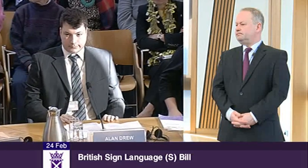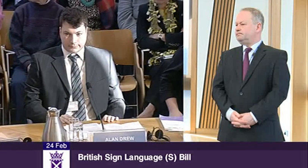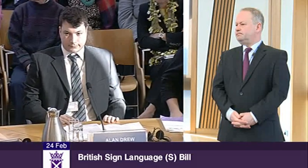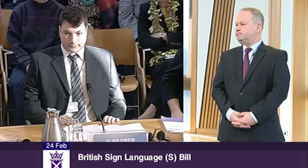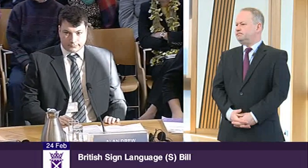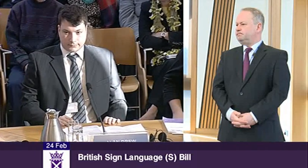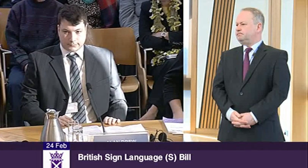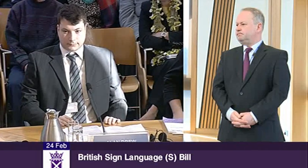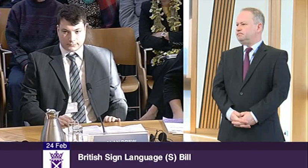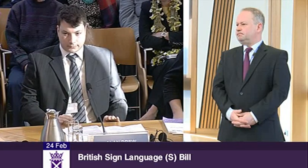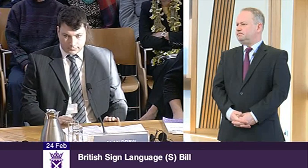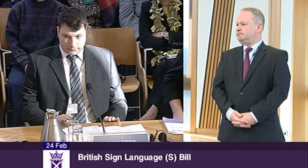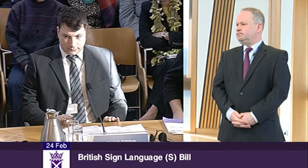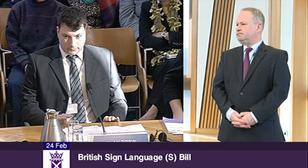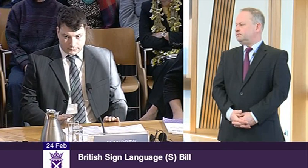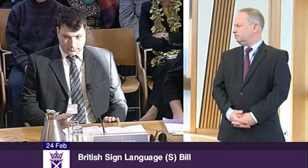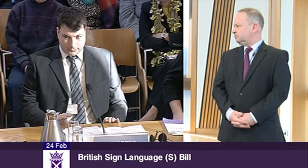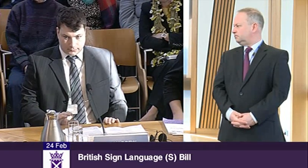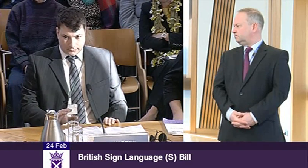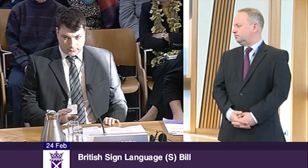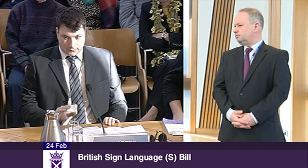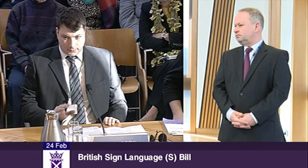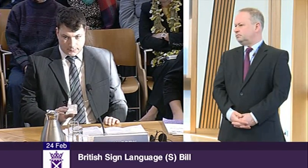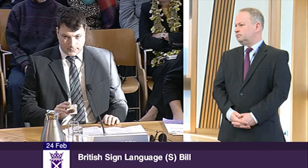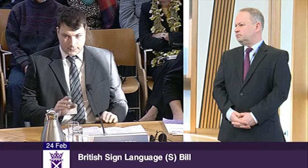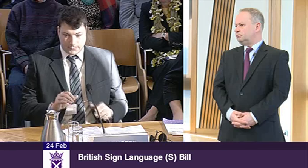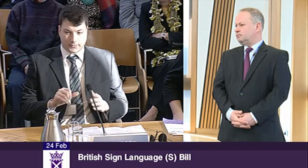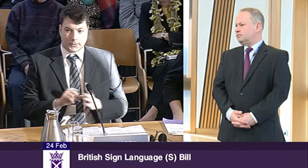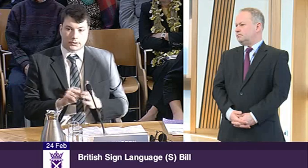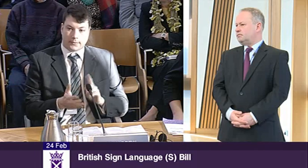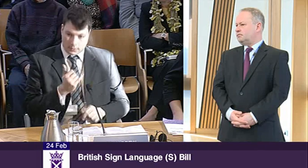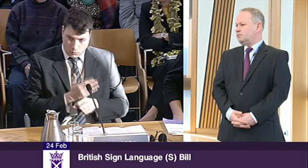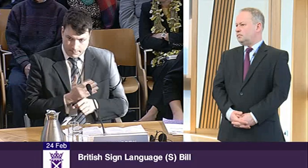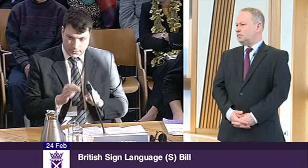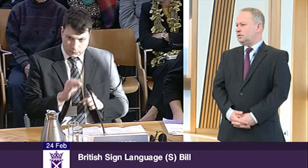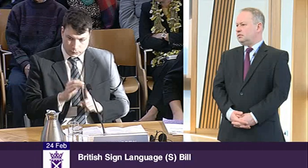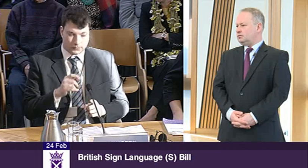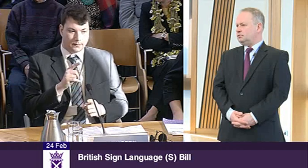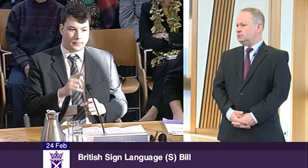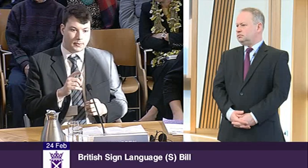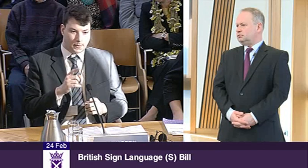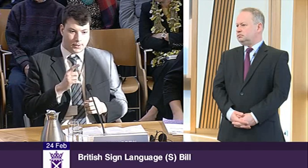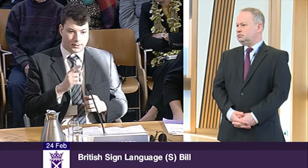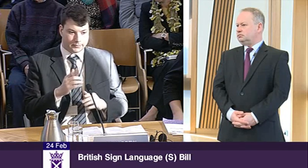underemployed and they cannot get promotion. I cannot emphasise many areas of improvement.